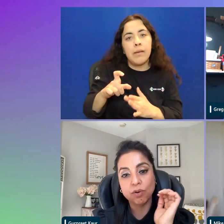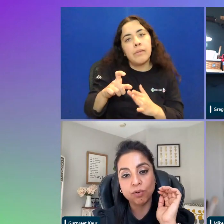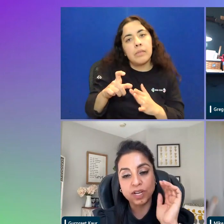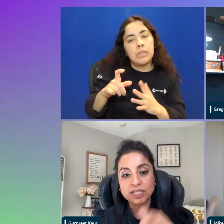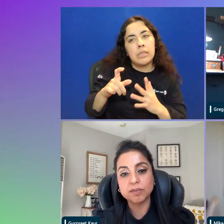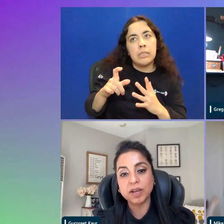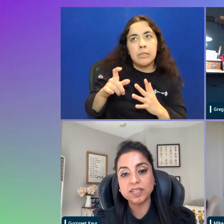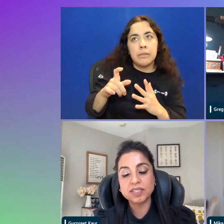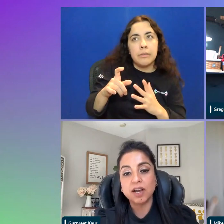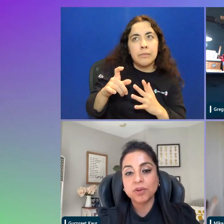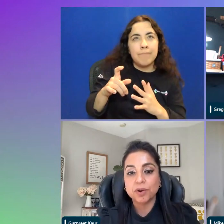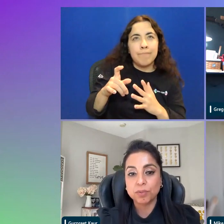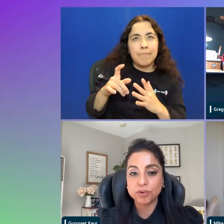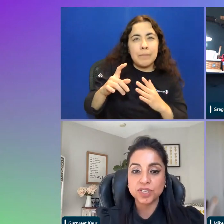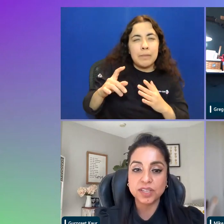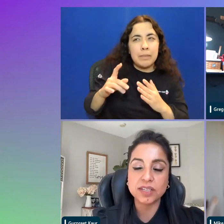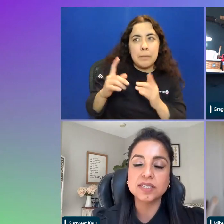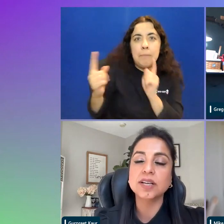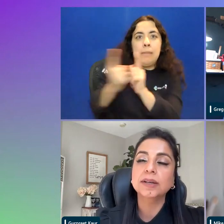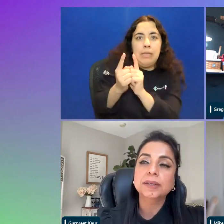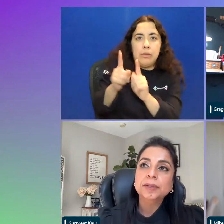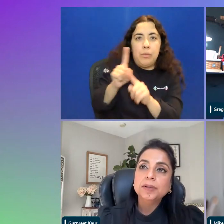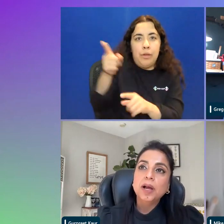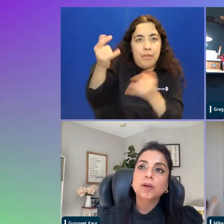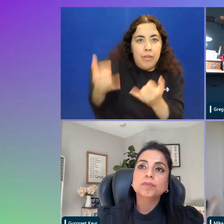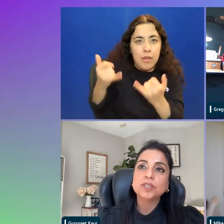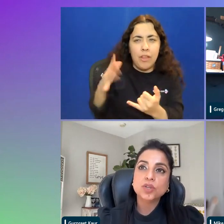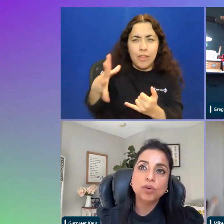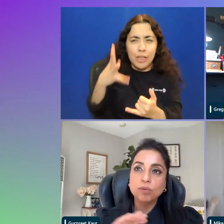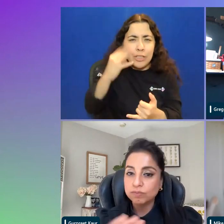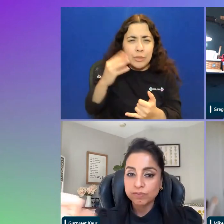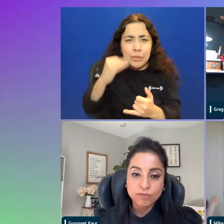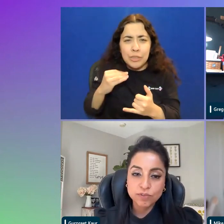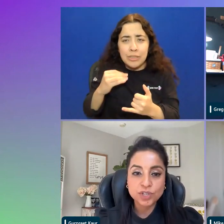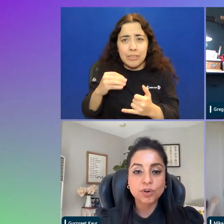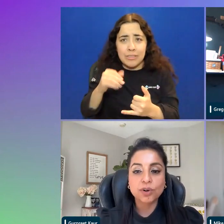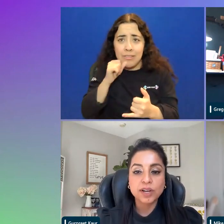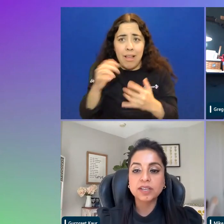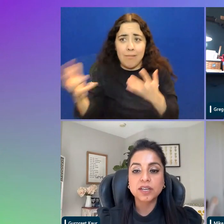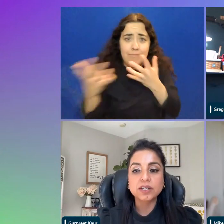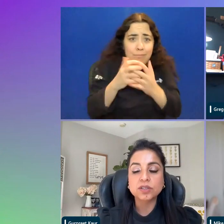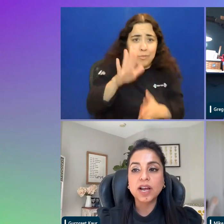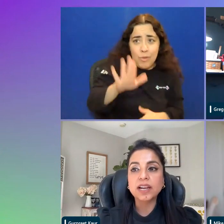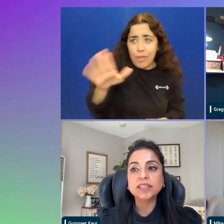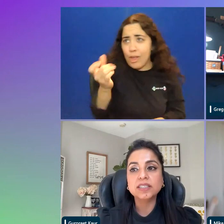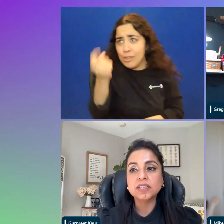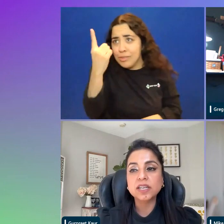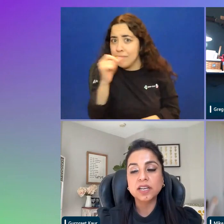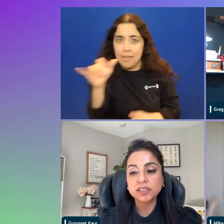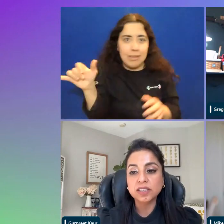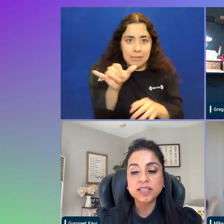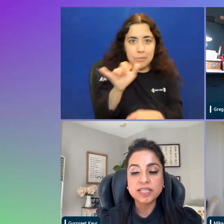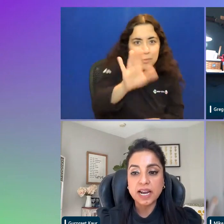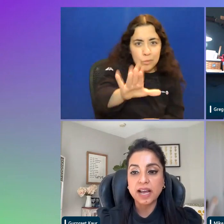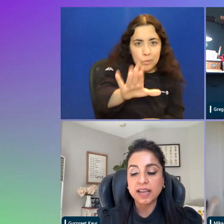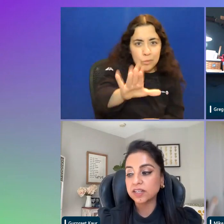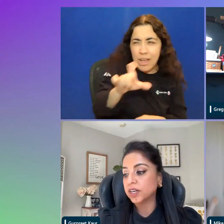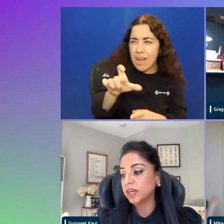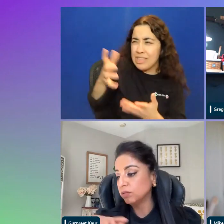customer wise how you're approaching things. Um, so for sure agree to that. Like the three other things that I had